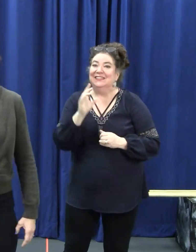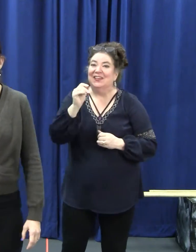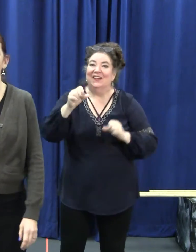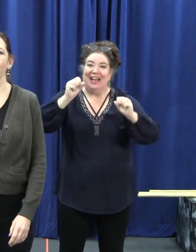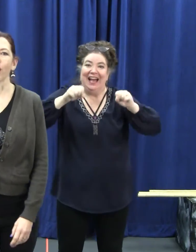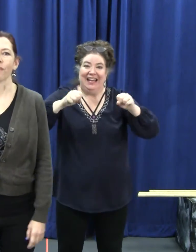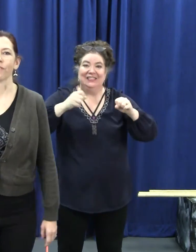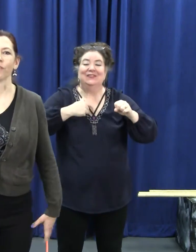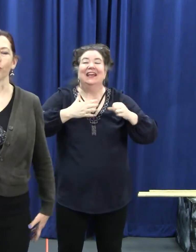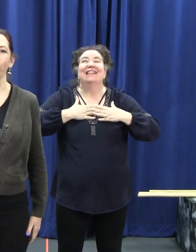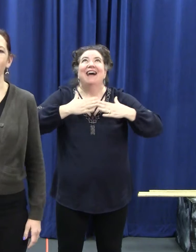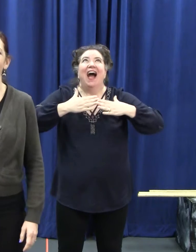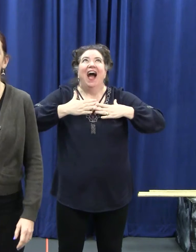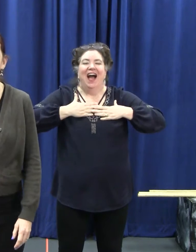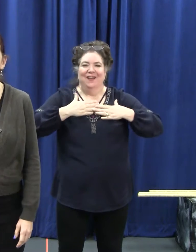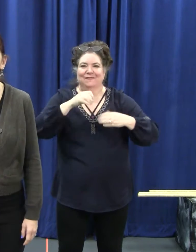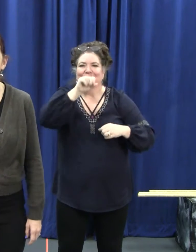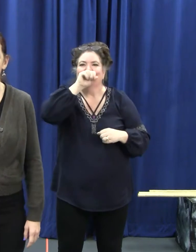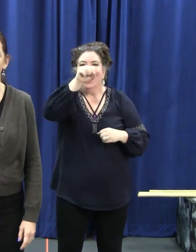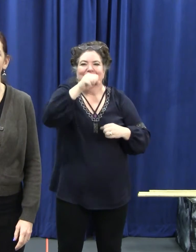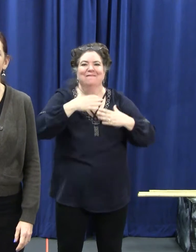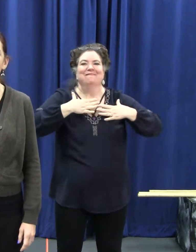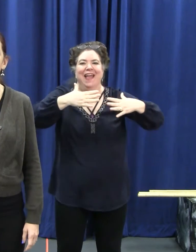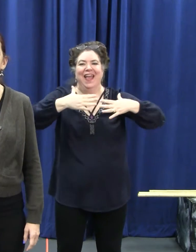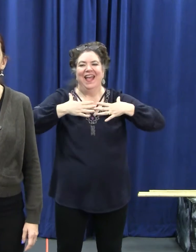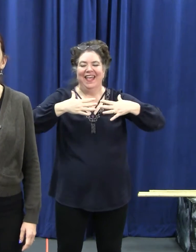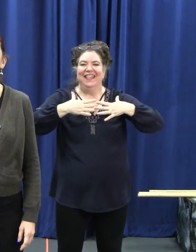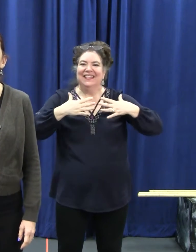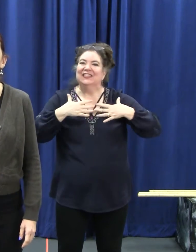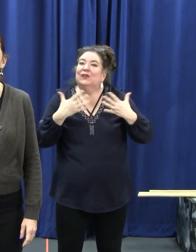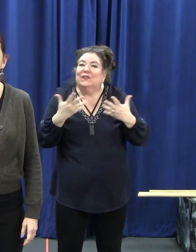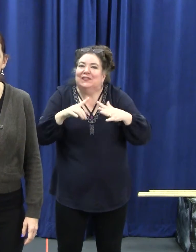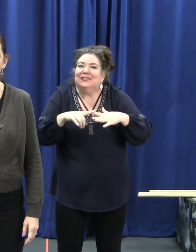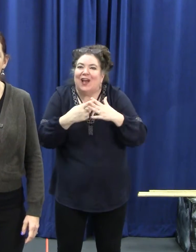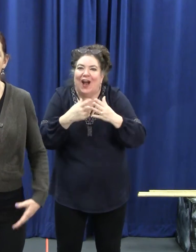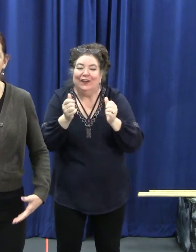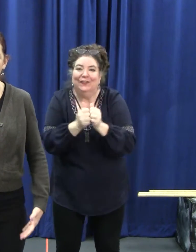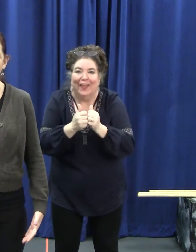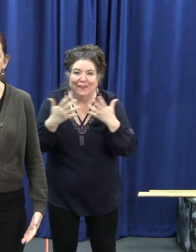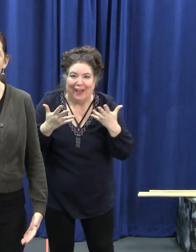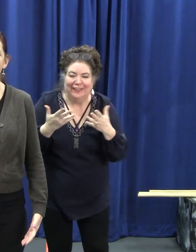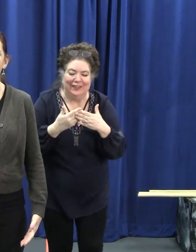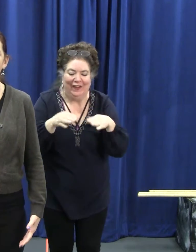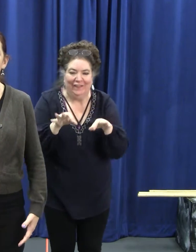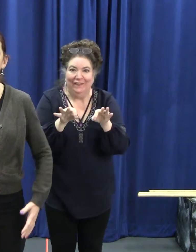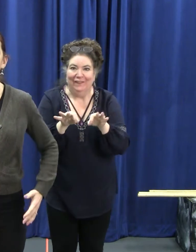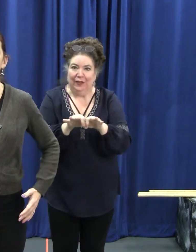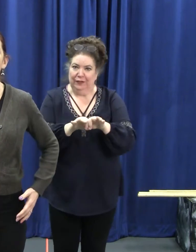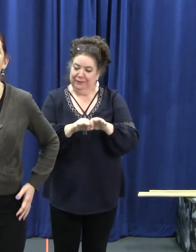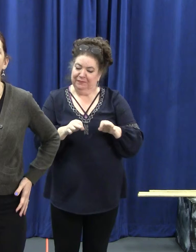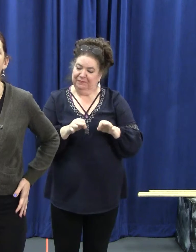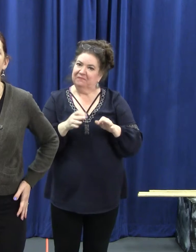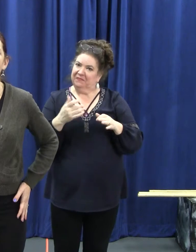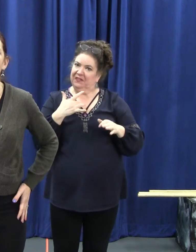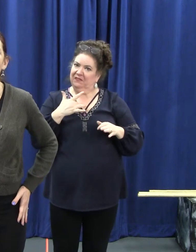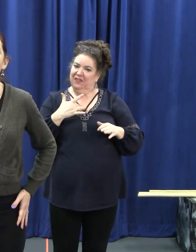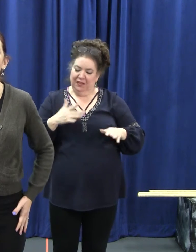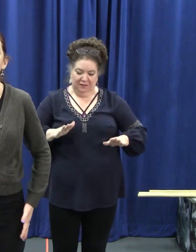love breathing in Luane's classes. Let's start with your feet underneath you, your legs are